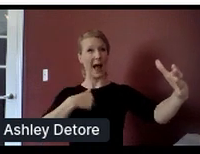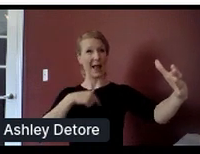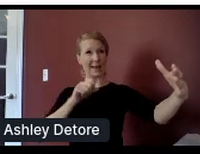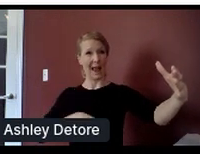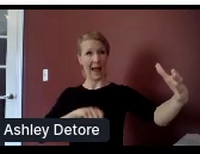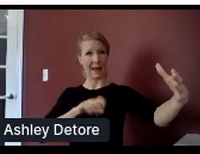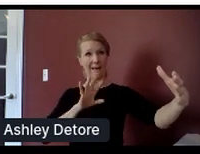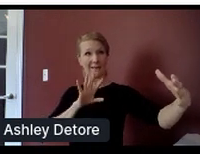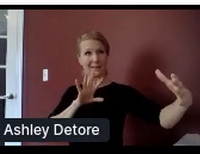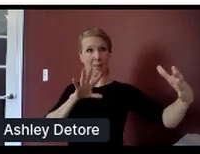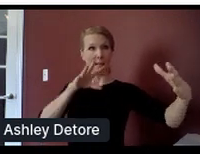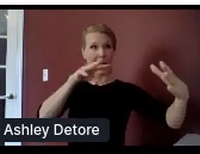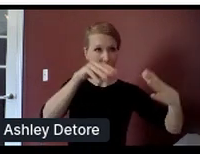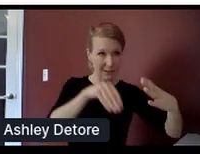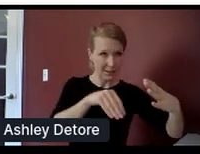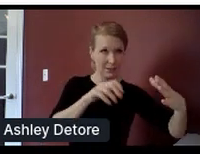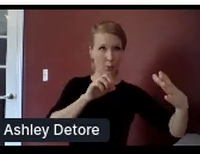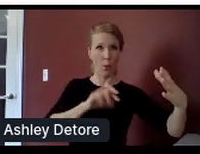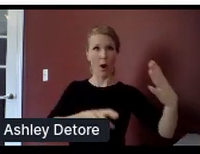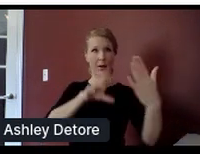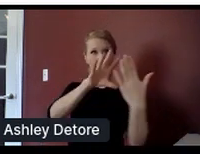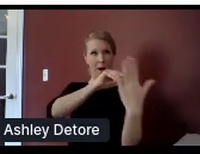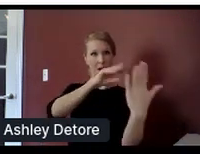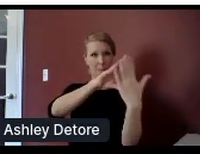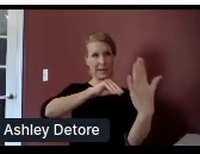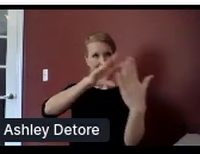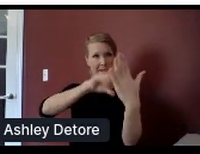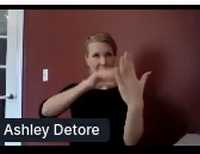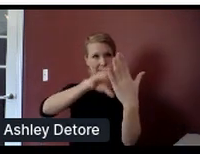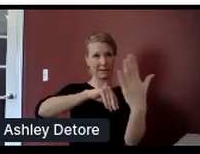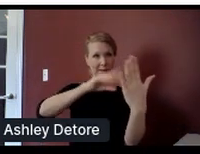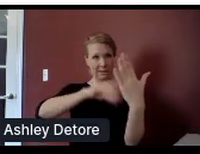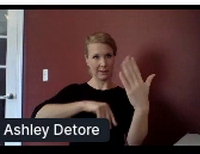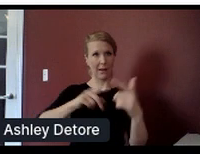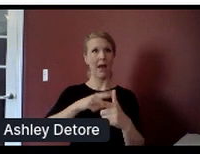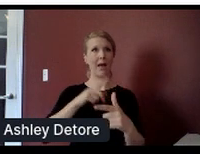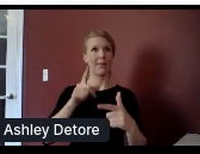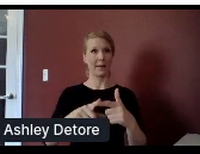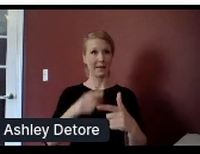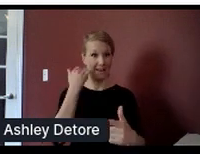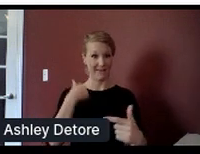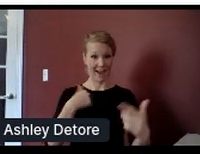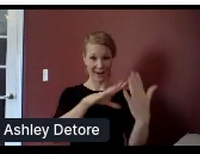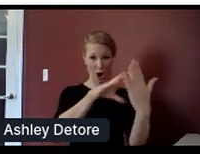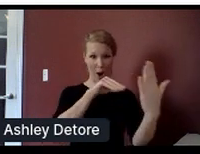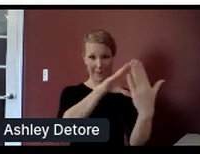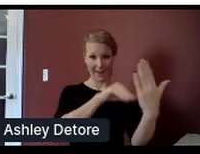the better I do in the workplace. And that's real.